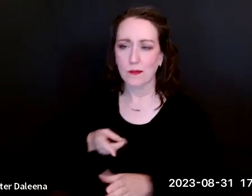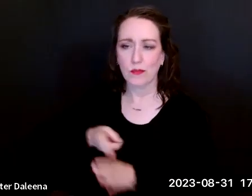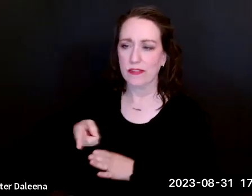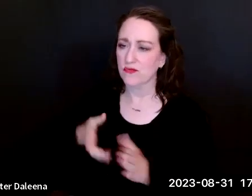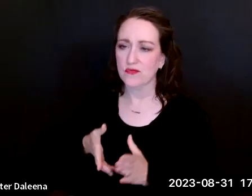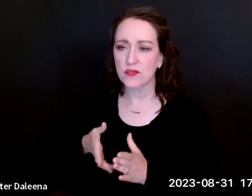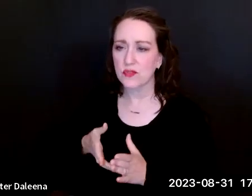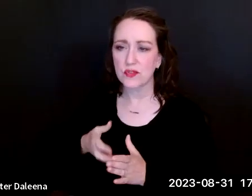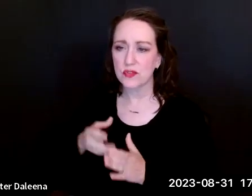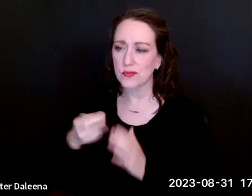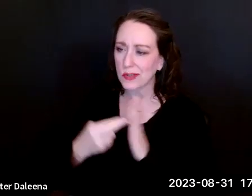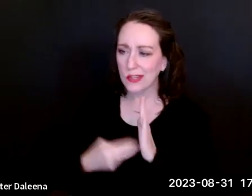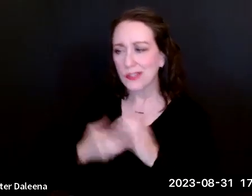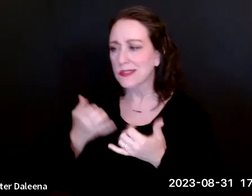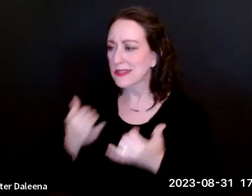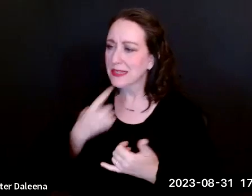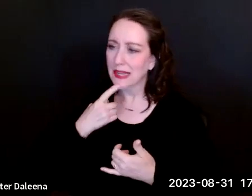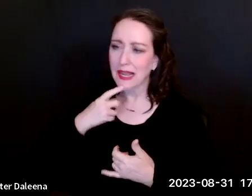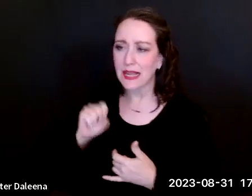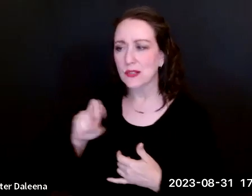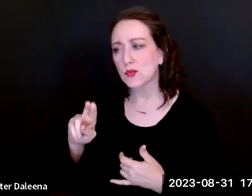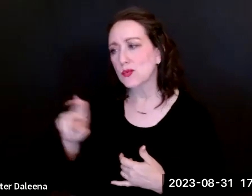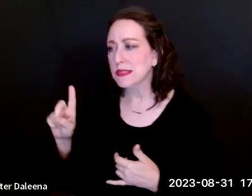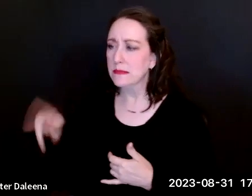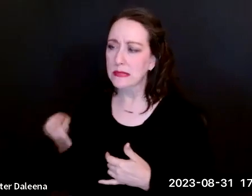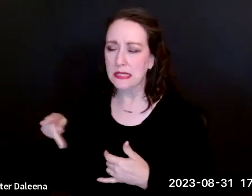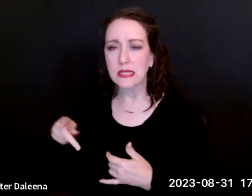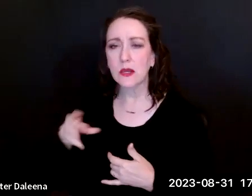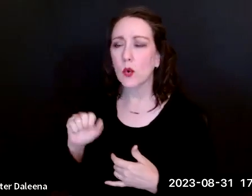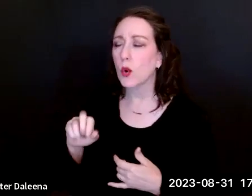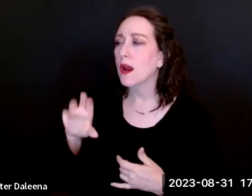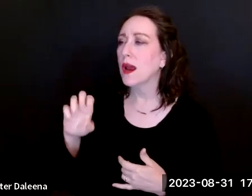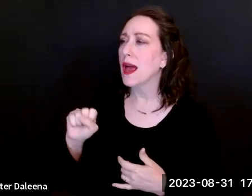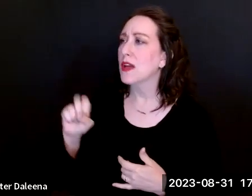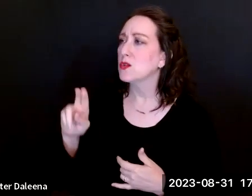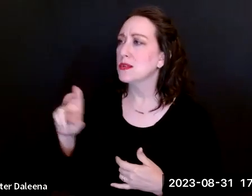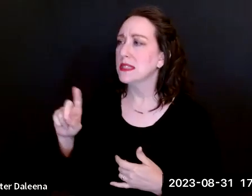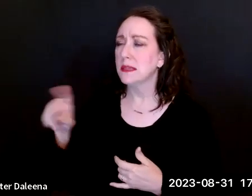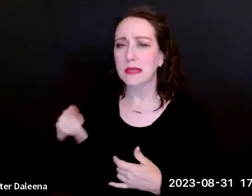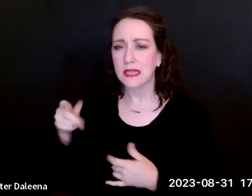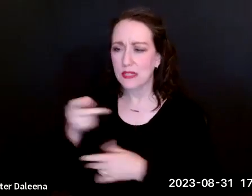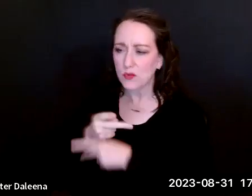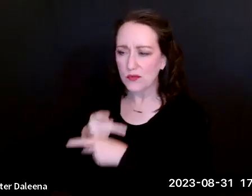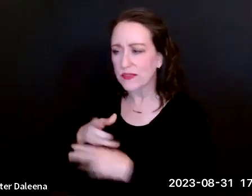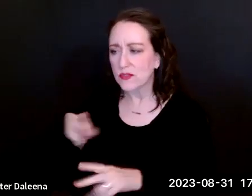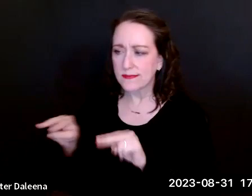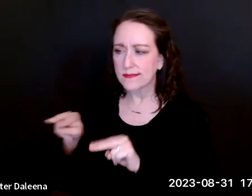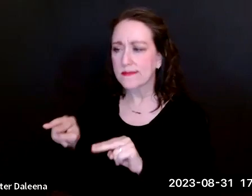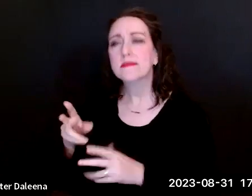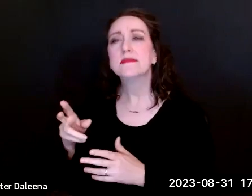the rigs right now so you have to be an sudp or an SUV PDP under supervision um and so if you're